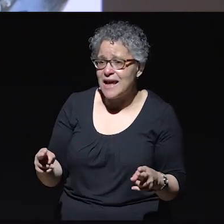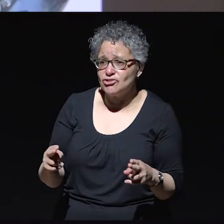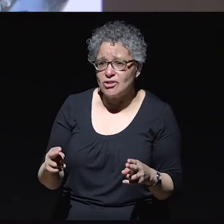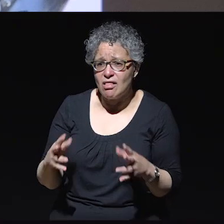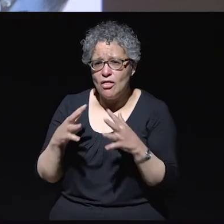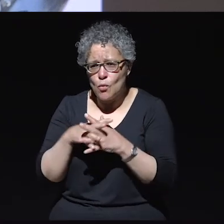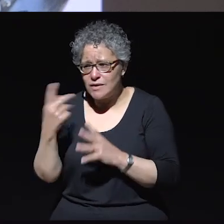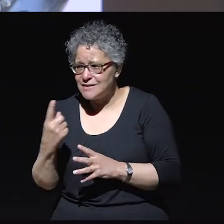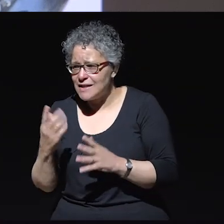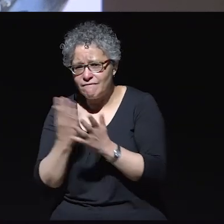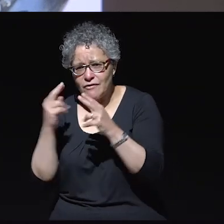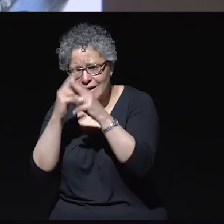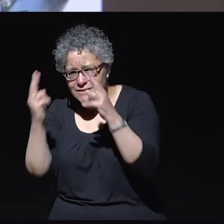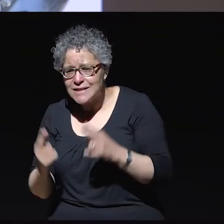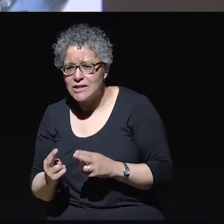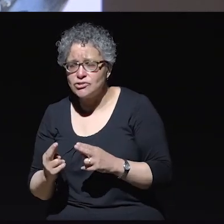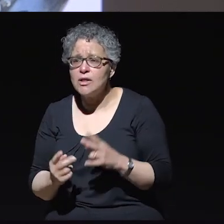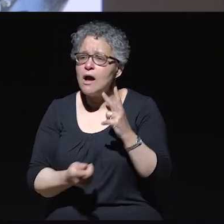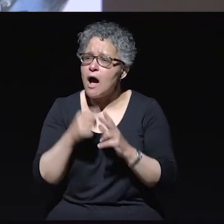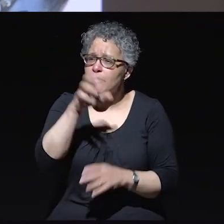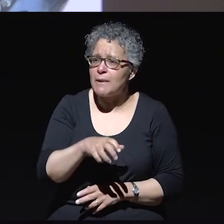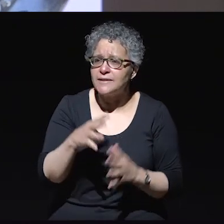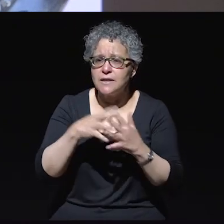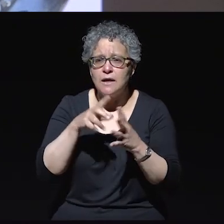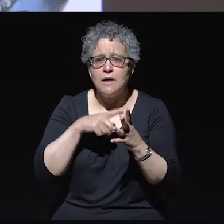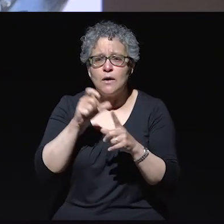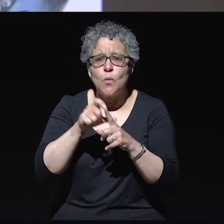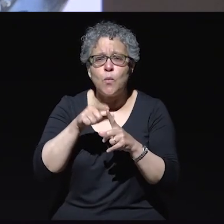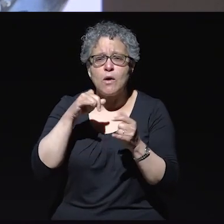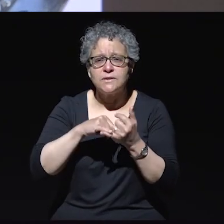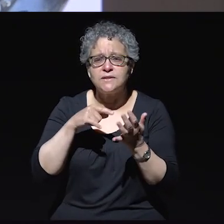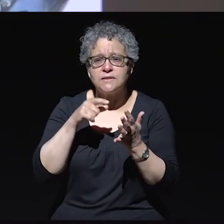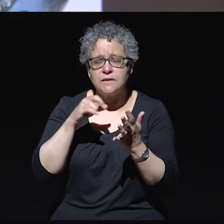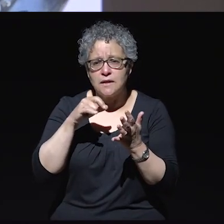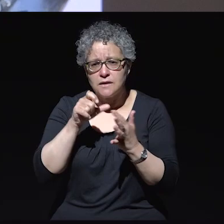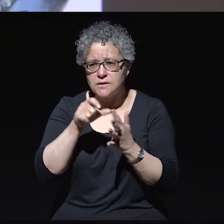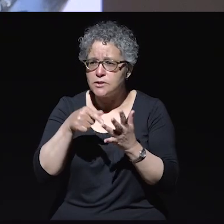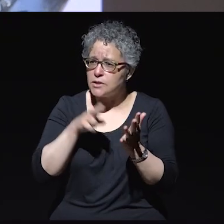is Waddesdon Manor, the brainchild of Ferdinand de Rothschild and other members of the Rothschild family,